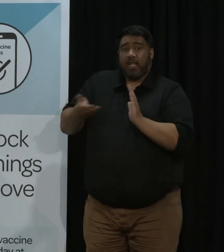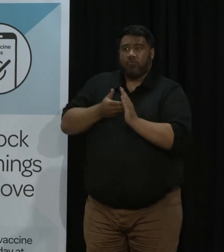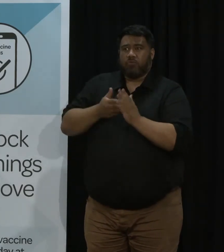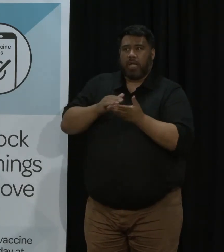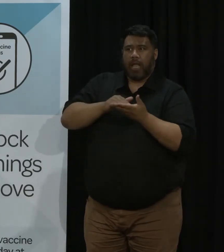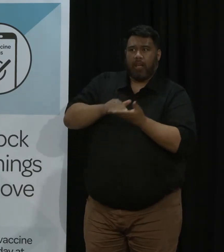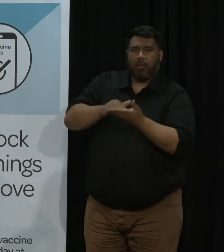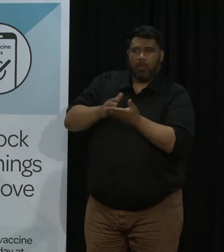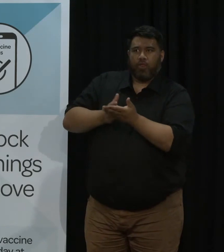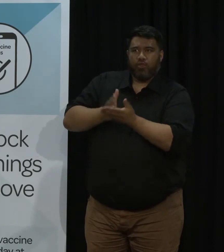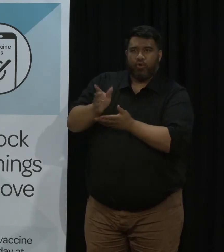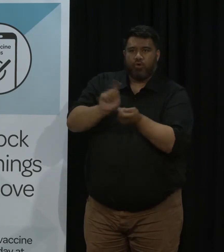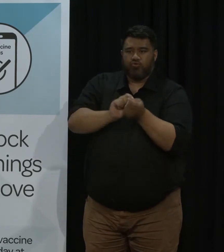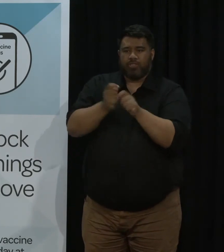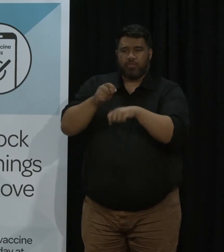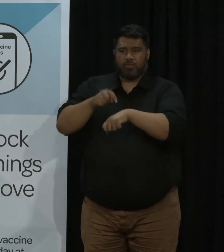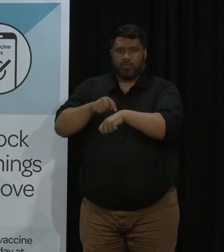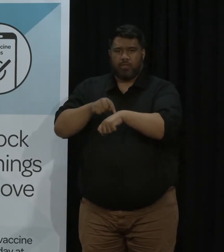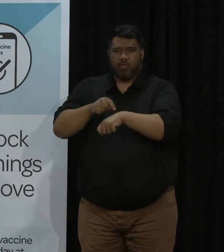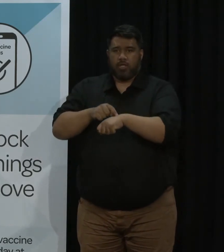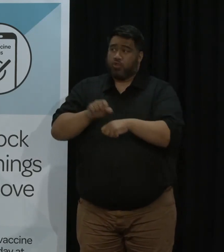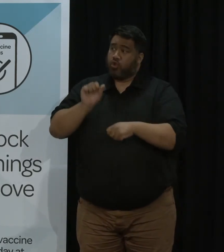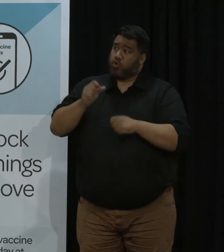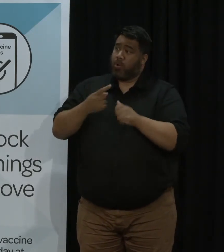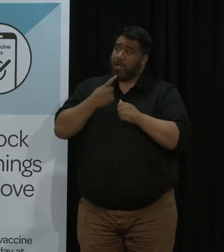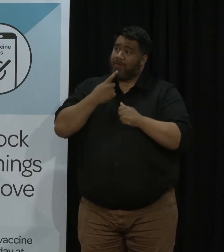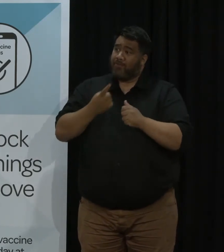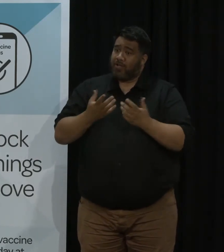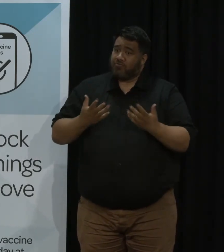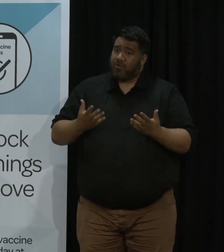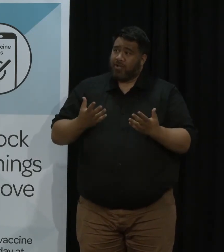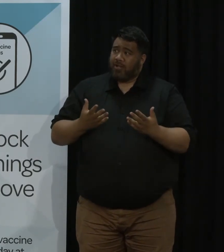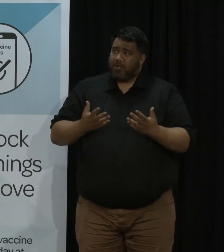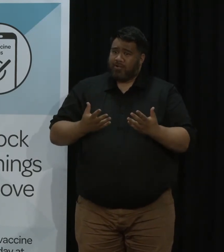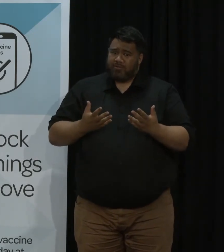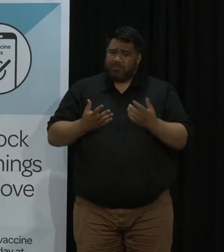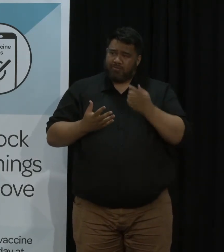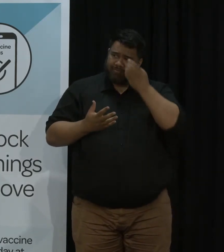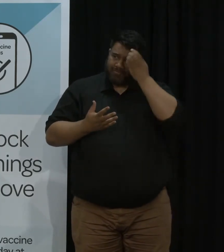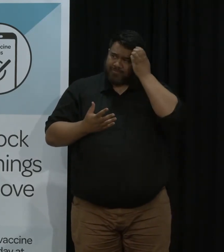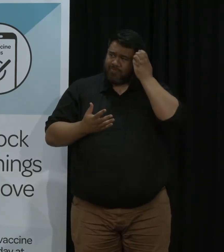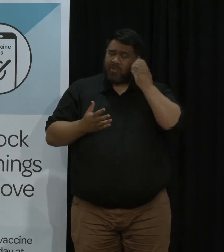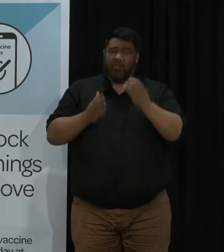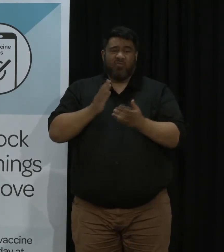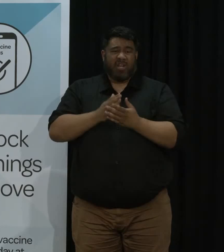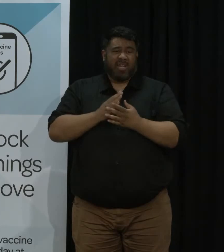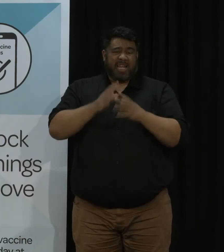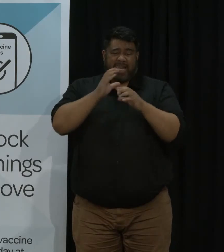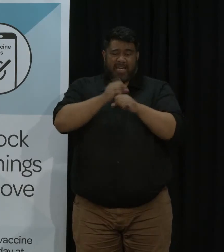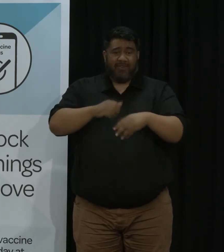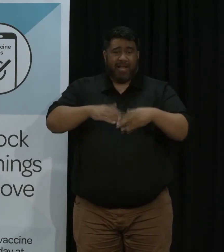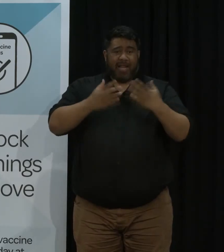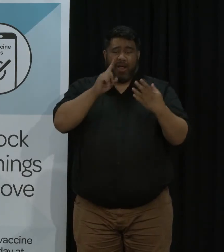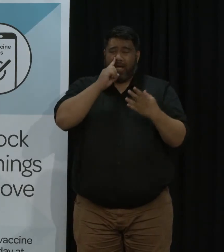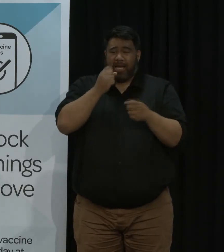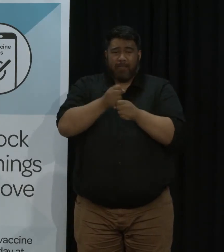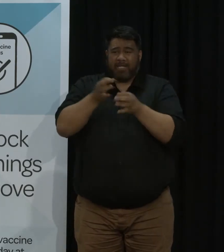is difficult for those festival organisers and knowing that they may need extra support as we go through this transition.